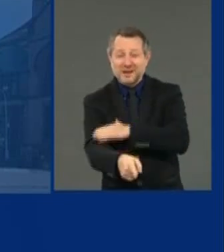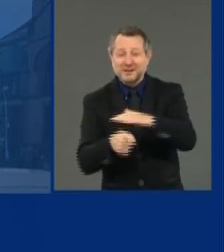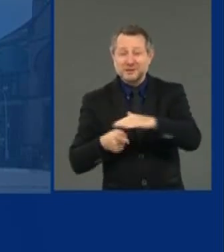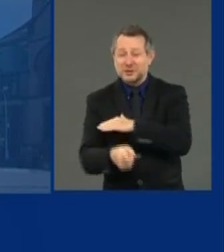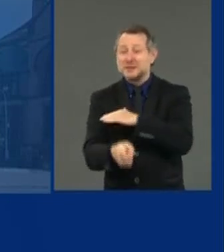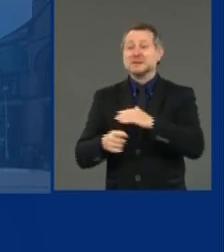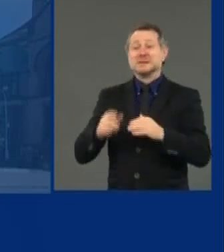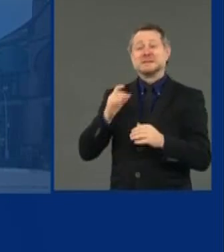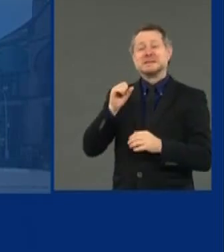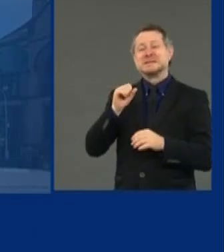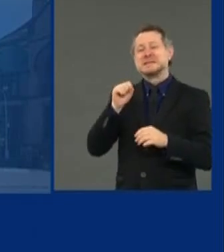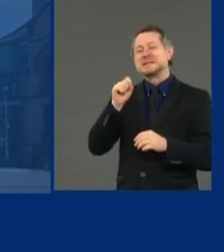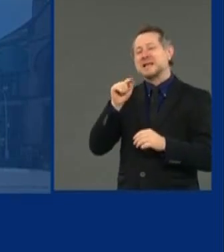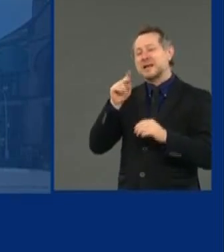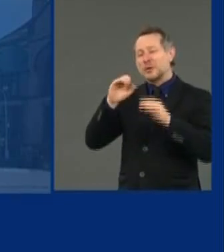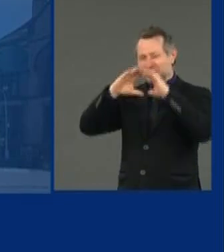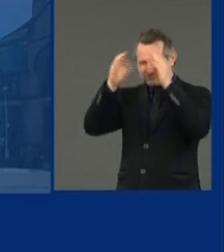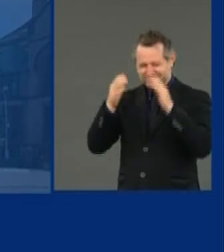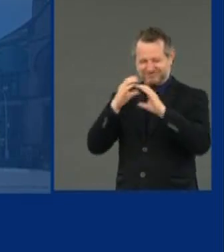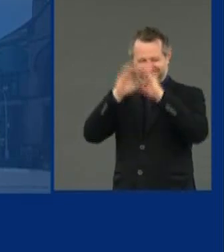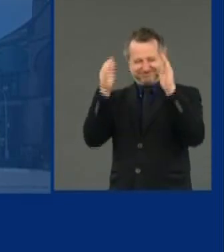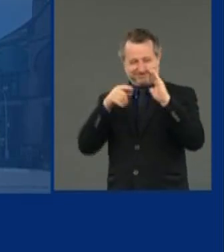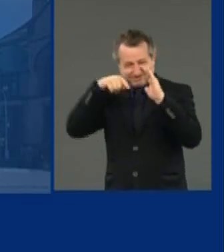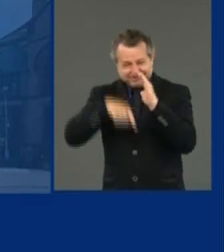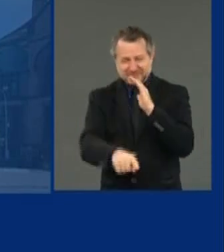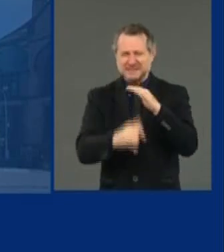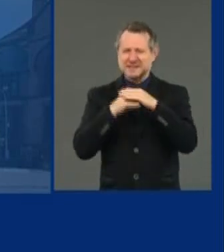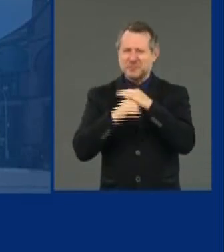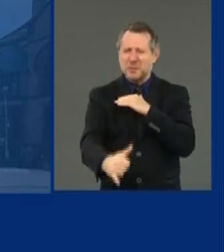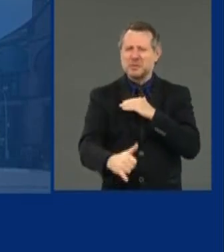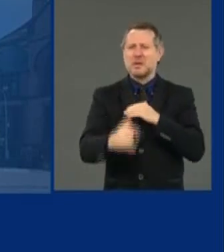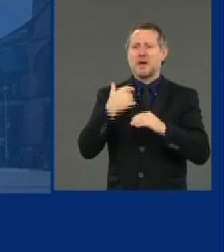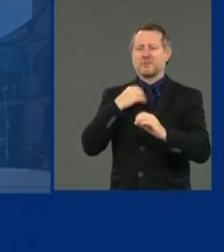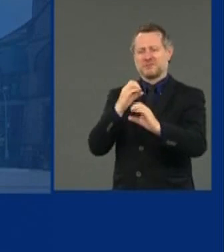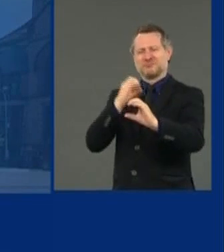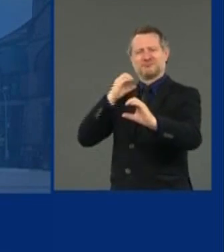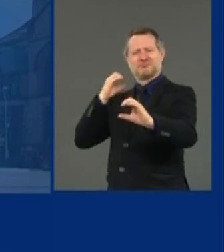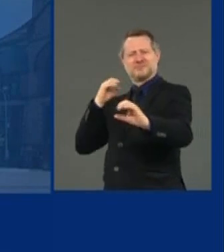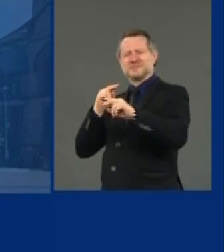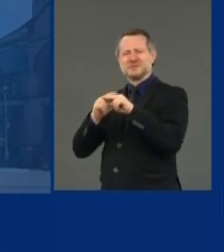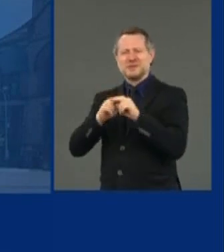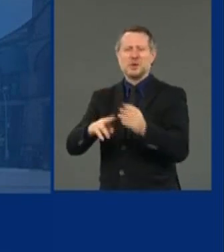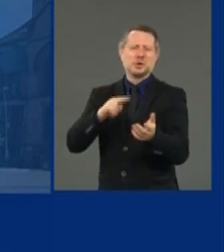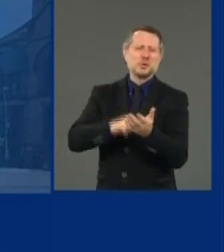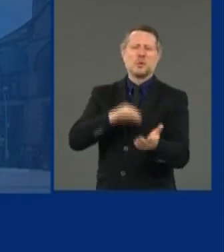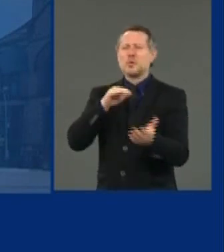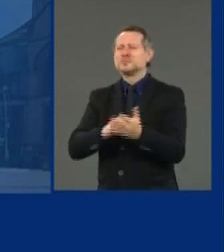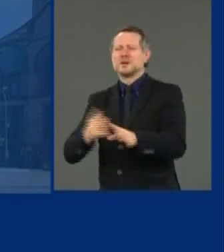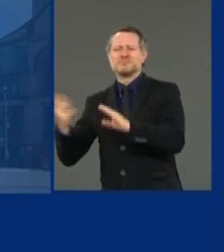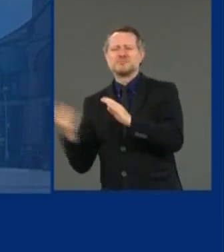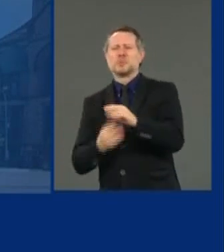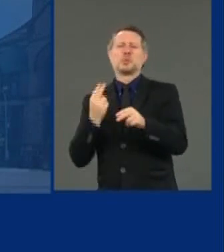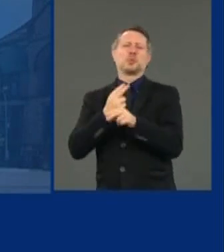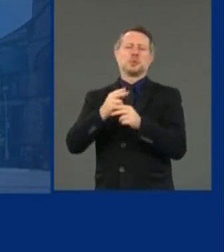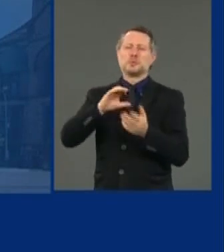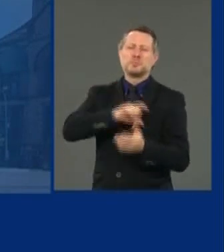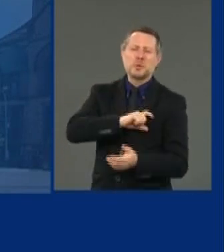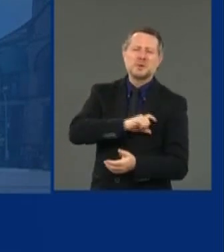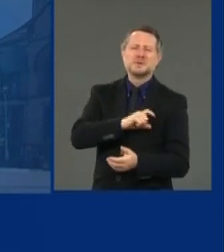OF PEOPLE A DAY. THEY ARE DRIVING THE TRAIN, SUBWAY SYSTEM, IN STATIONS, IN CARS. HEALTHCARE WORKER, NURSES,